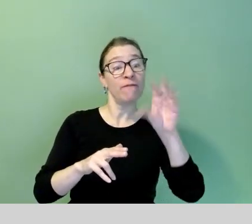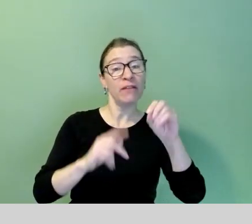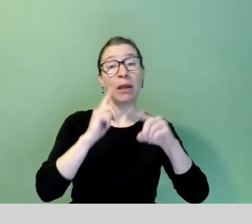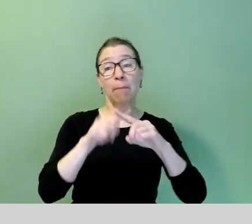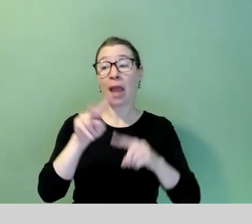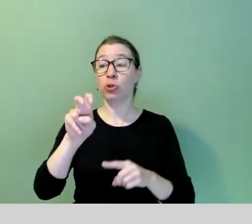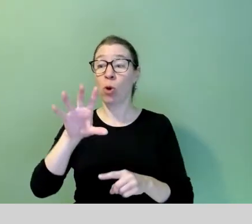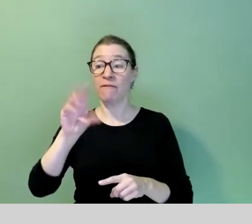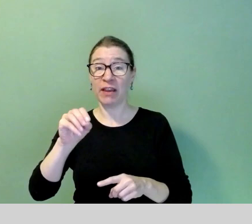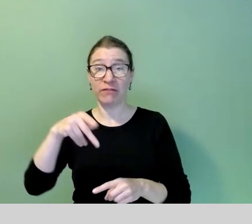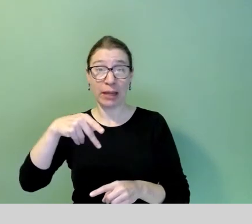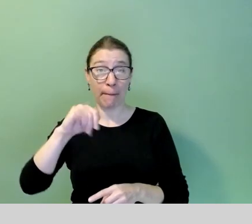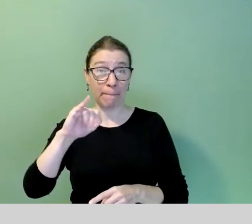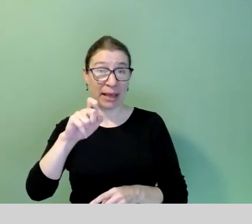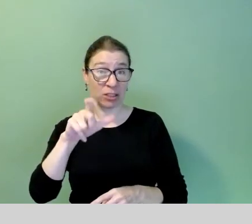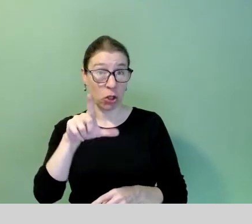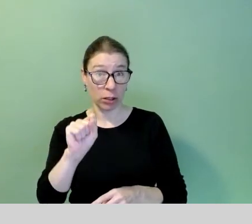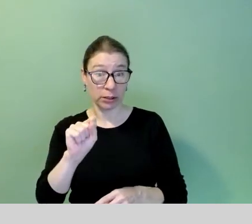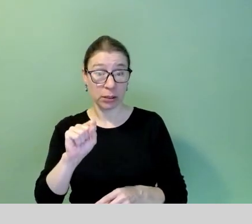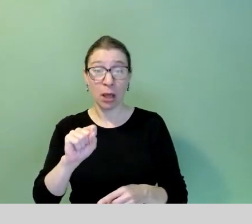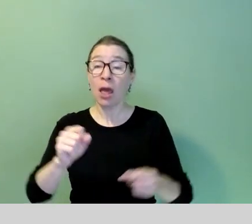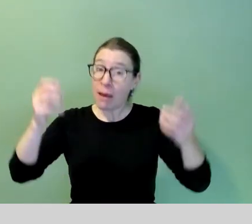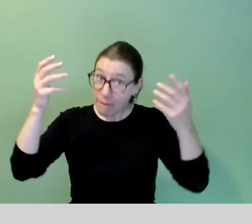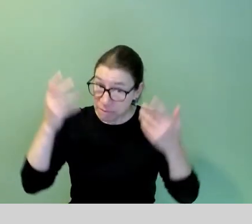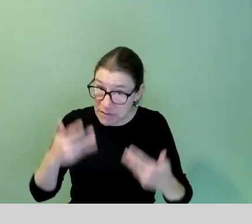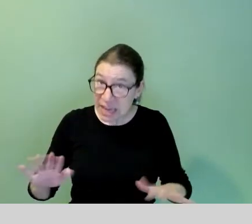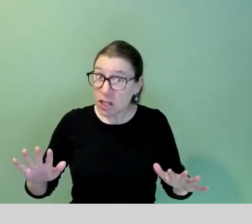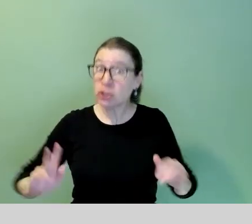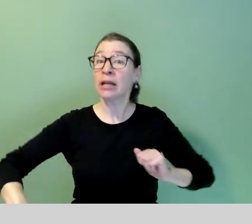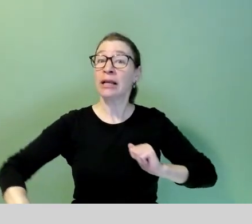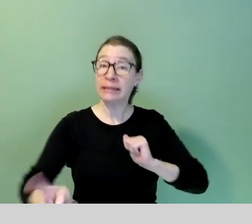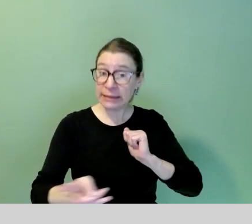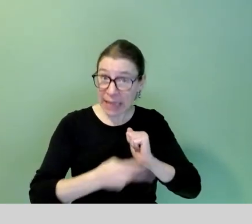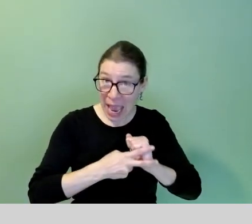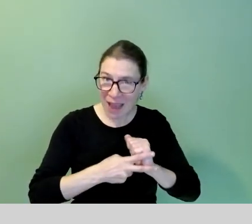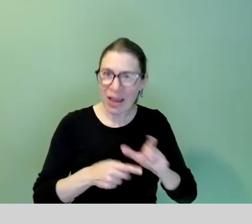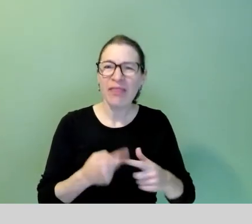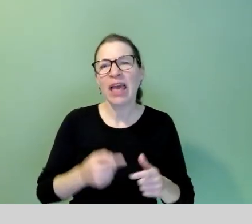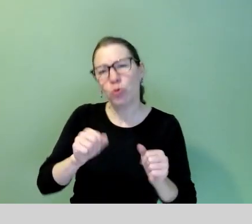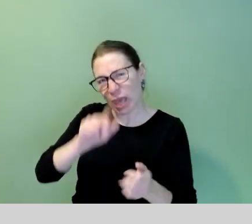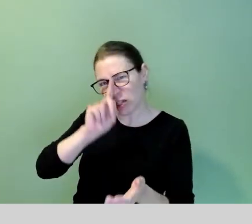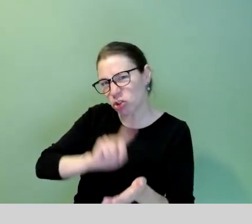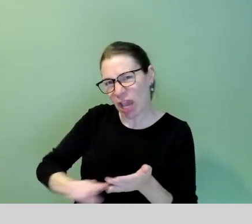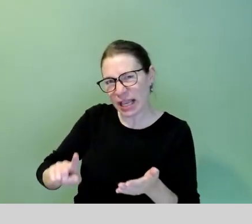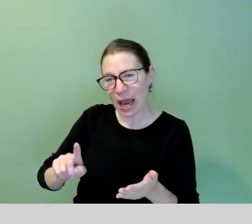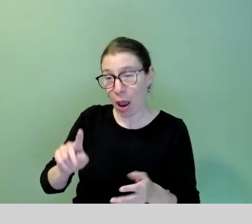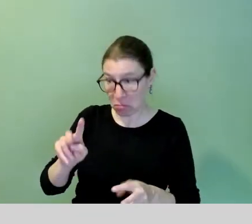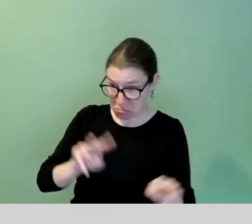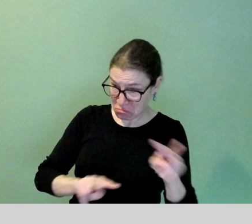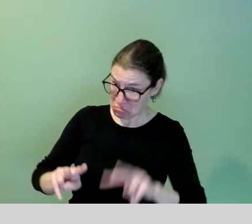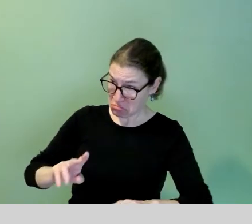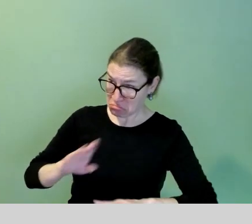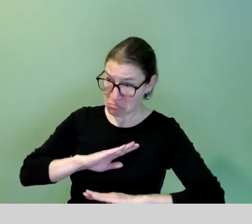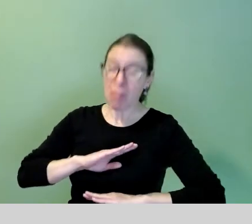Once you've done all of this, and saved, you'll get to view the page and check it out. If you're happy, you can make the page public